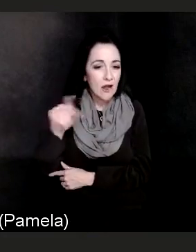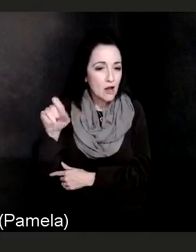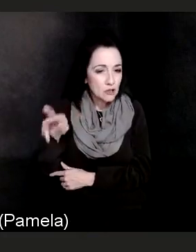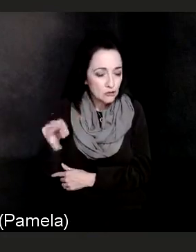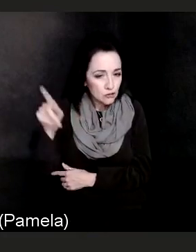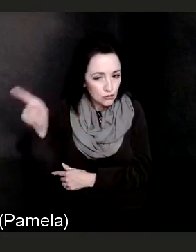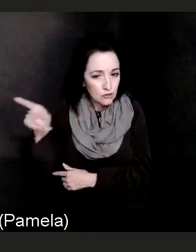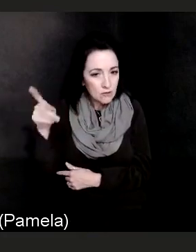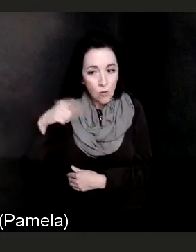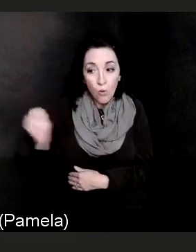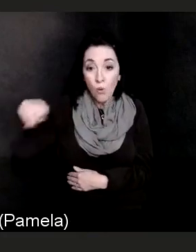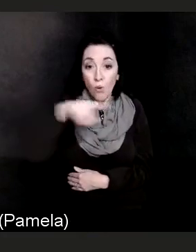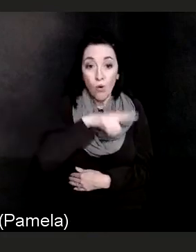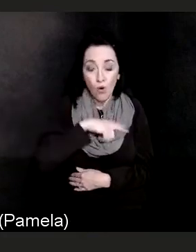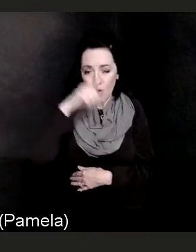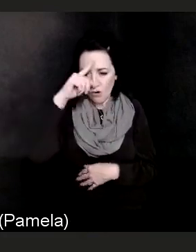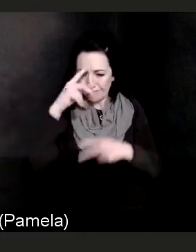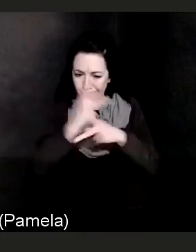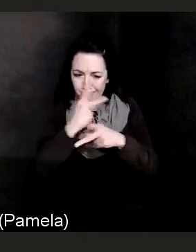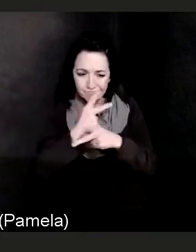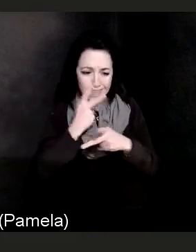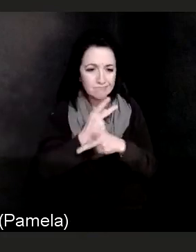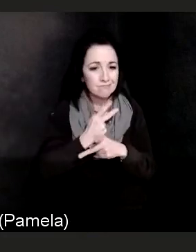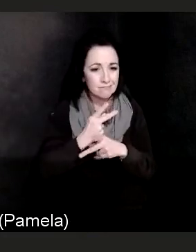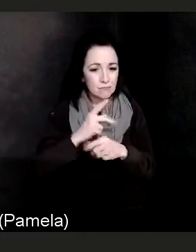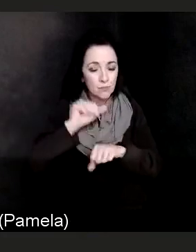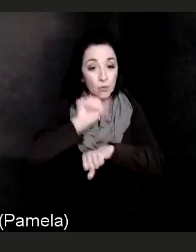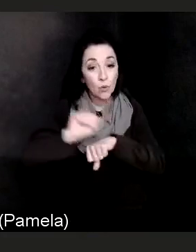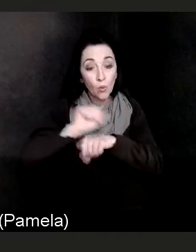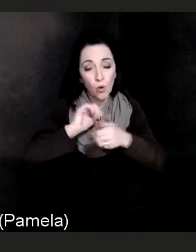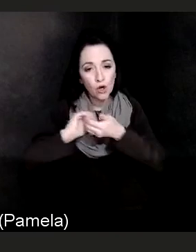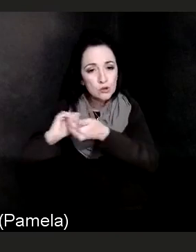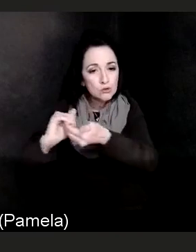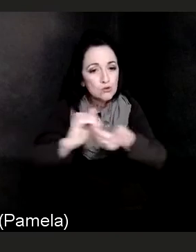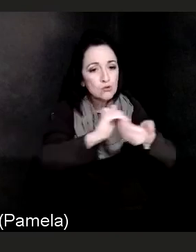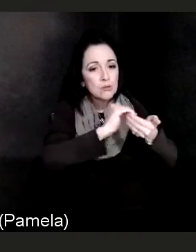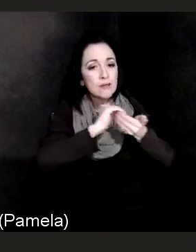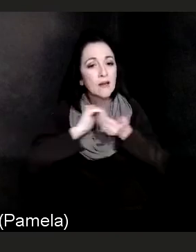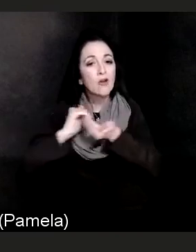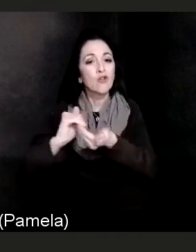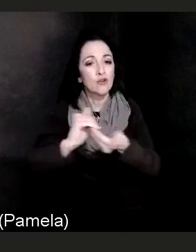and we work to make sure that we deal with the art of probability.